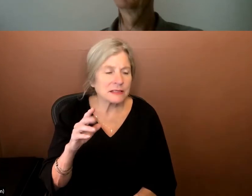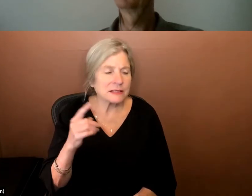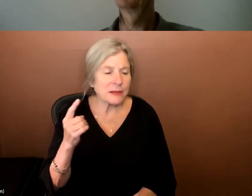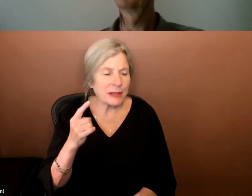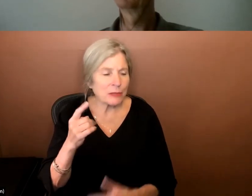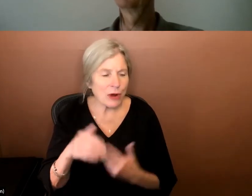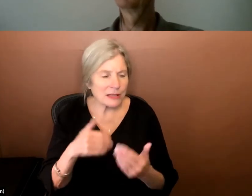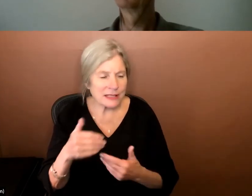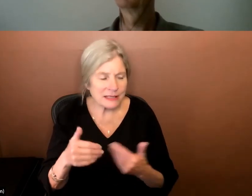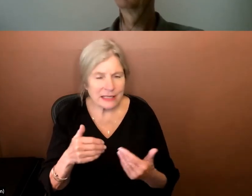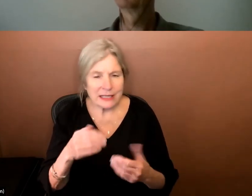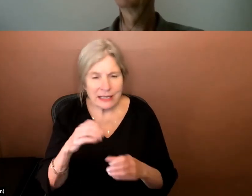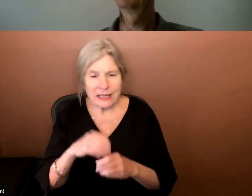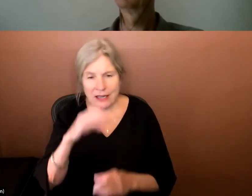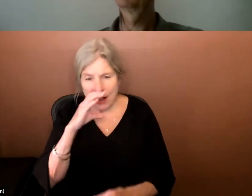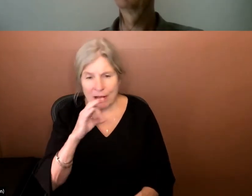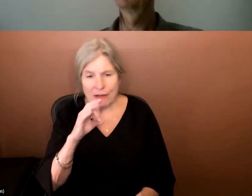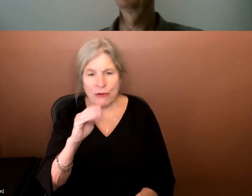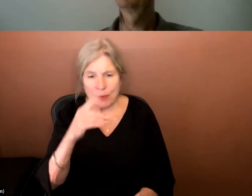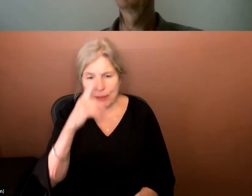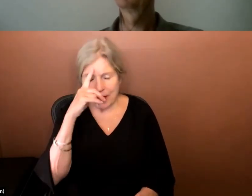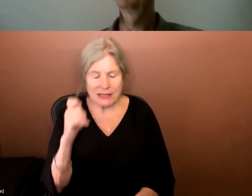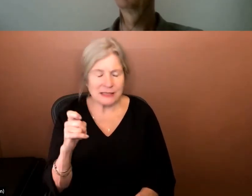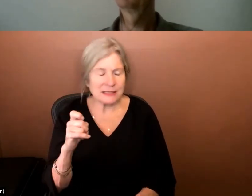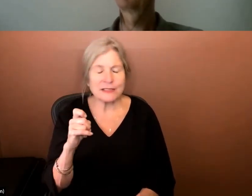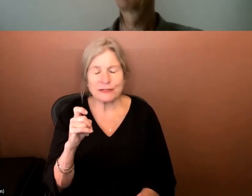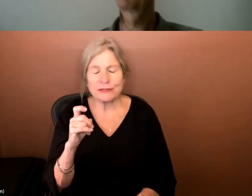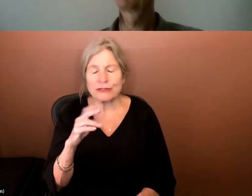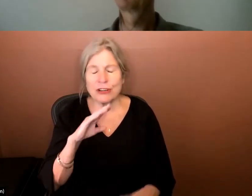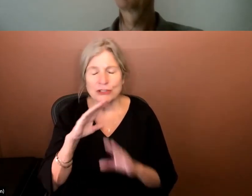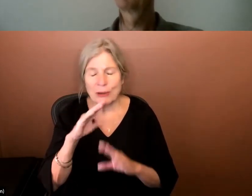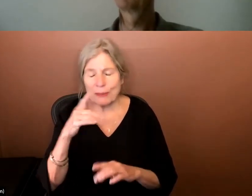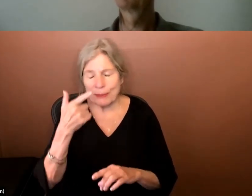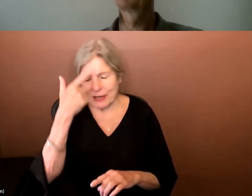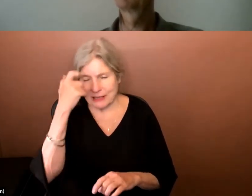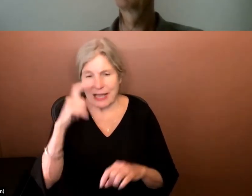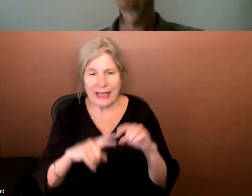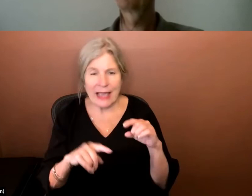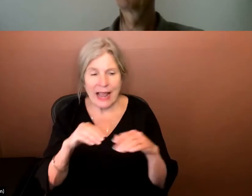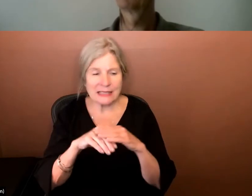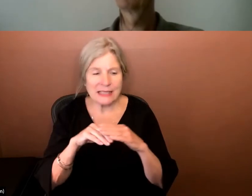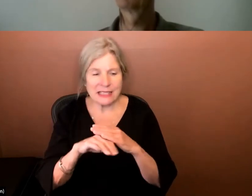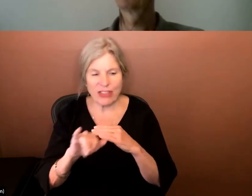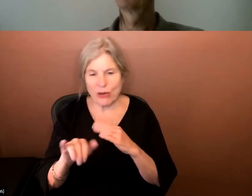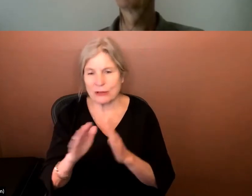frustrating because I can't access those books. Joshua Miele: I think sort of